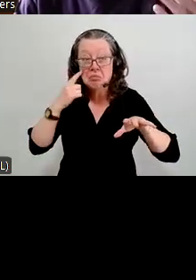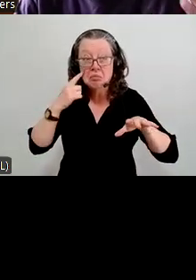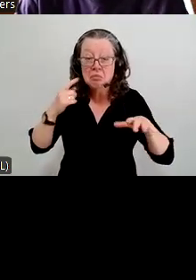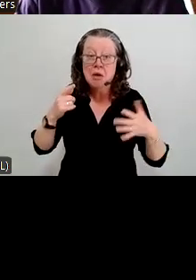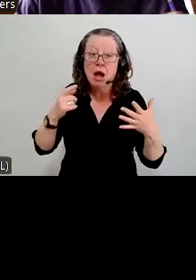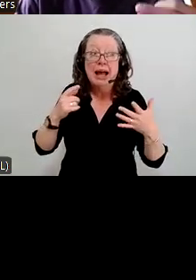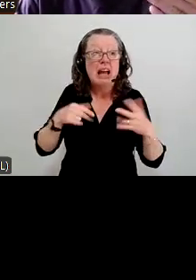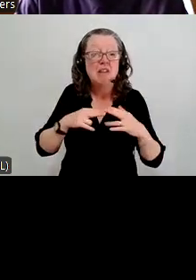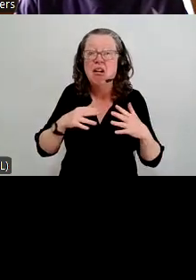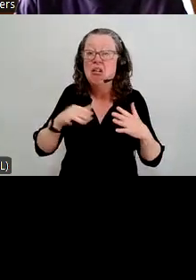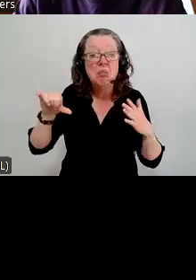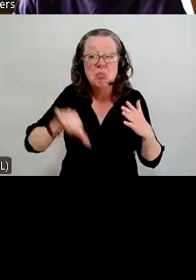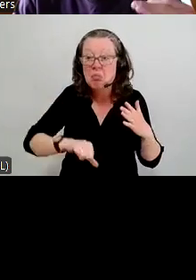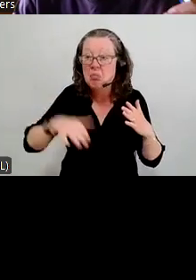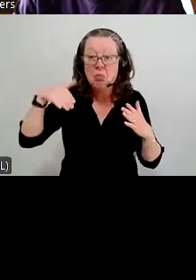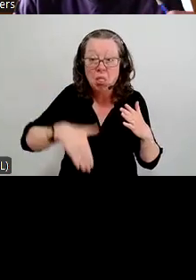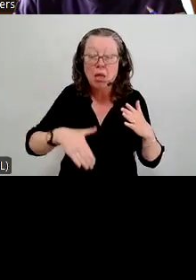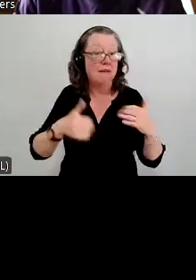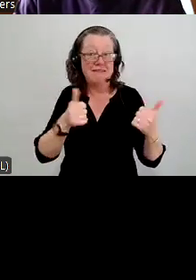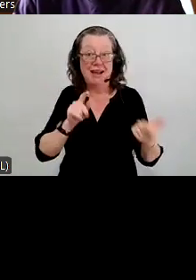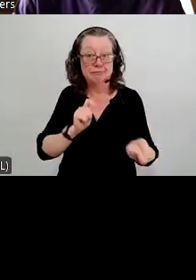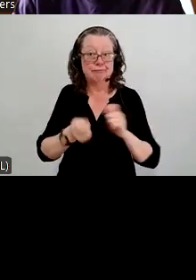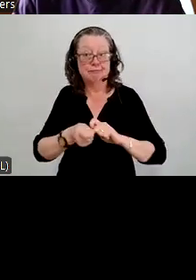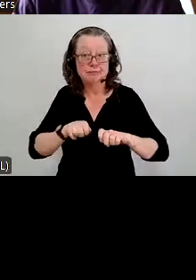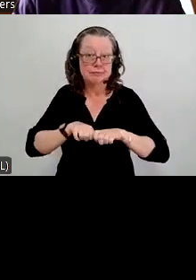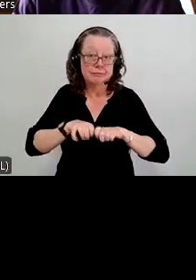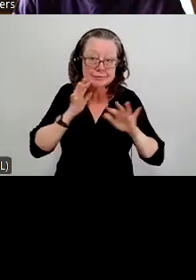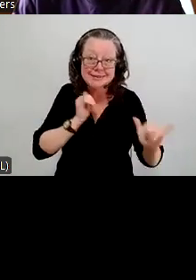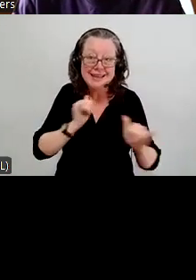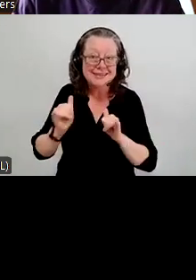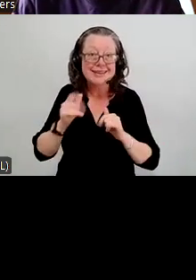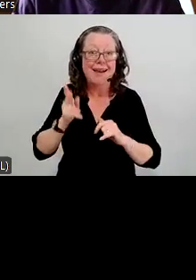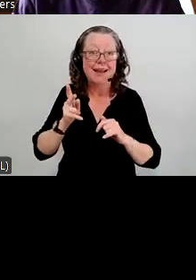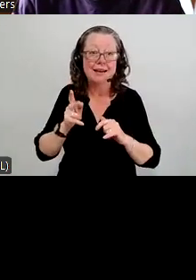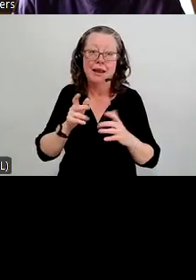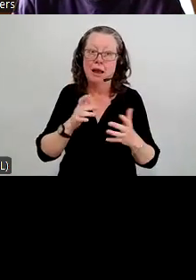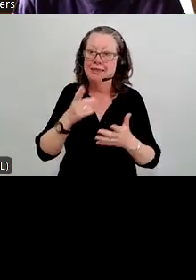understand and build information about what does work well when you do your targeting.